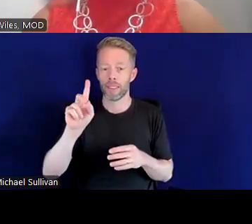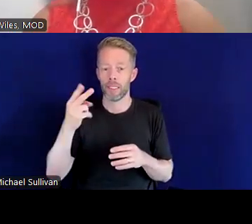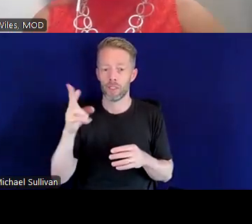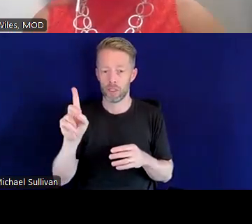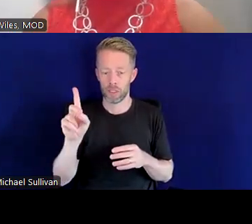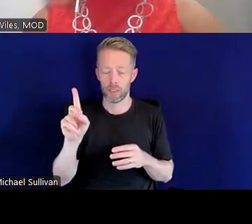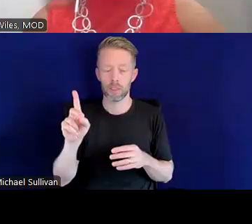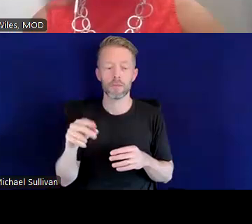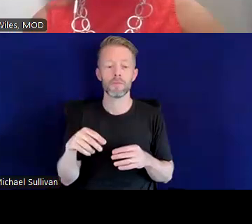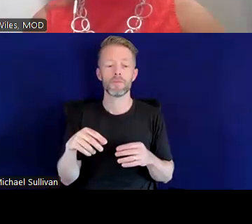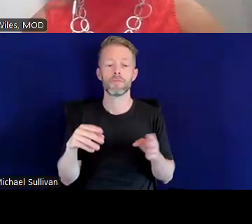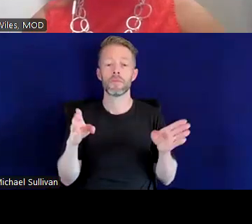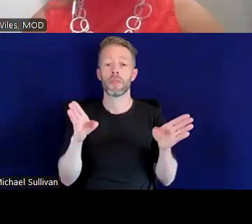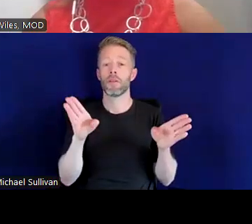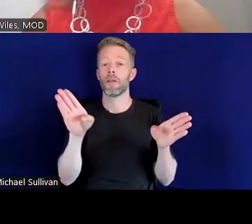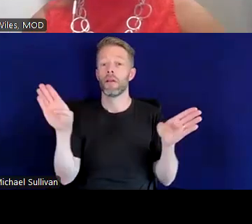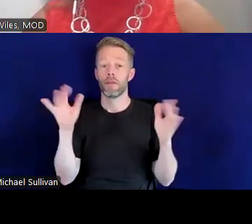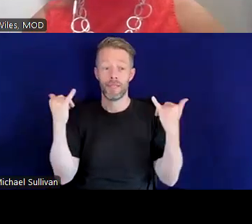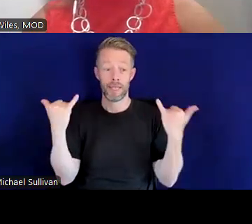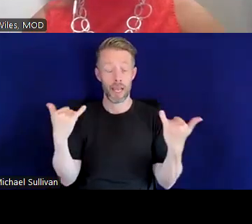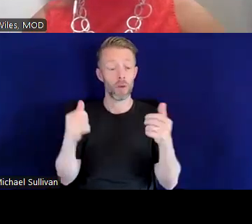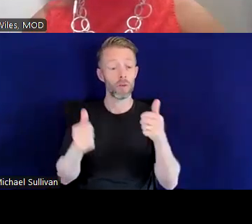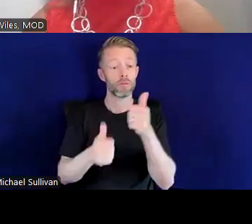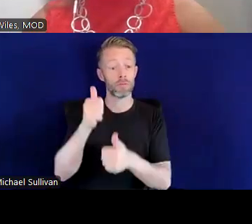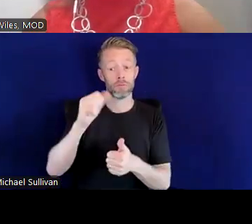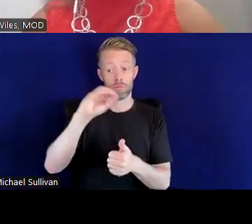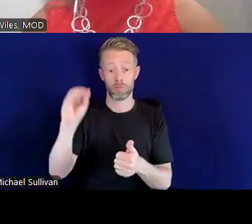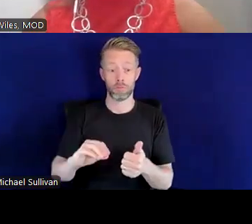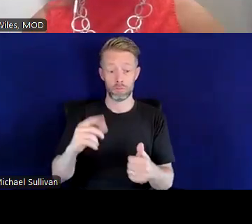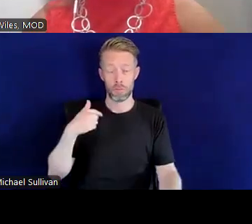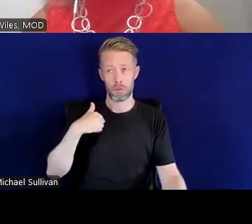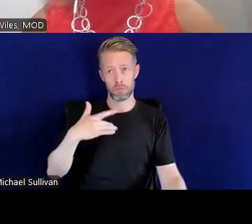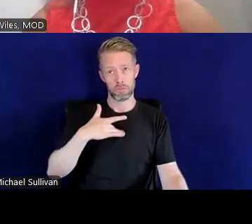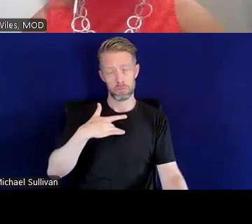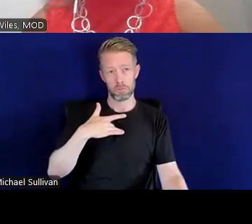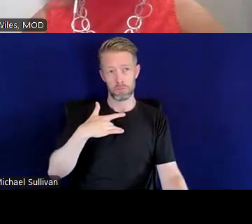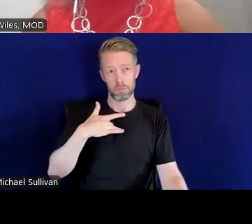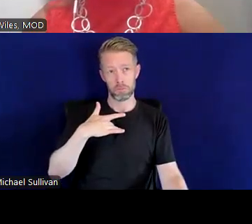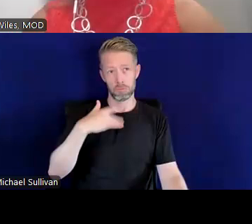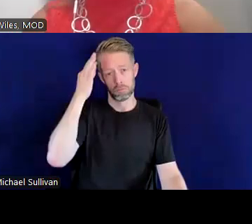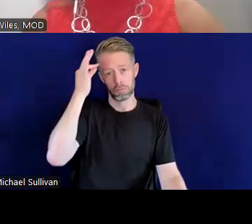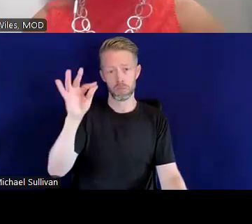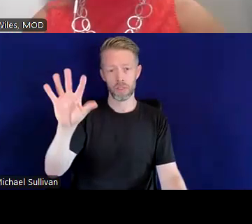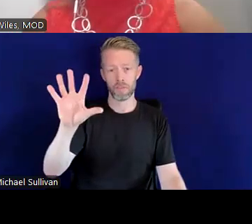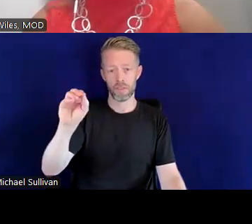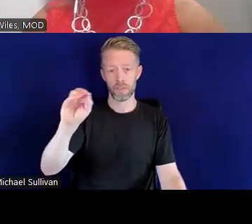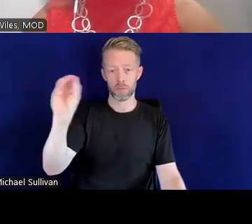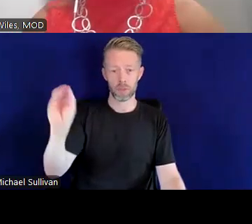with ADHD and now if you go to higher ed, you'll see the majority of folks probably almost 50% have some sort of